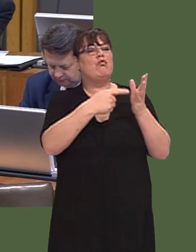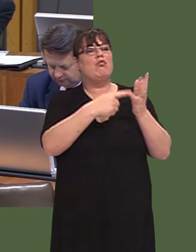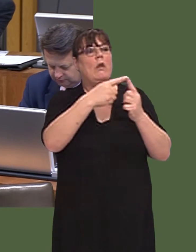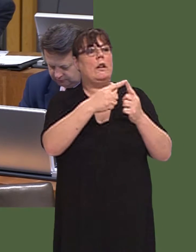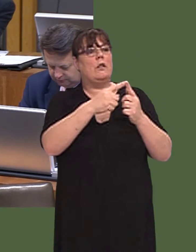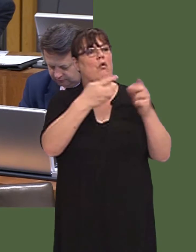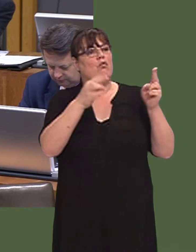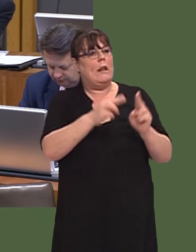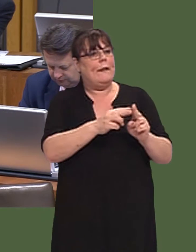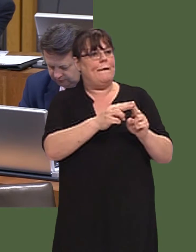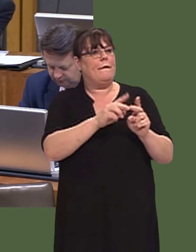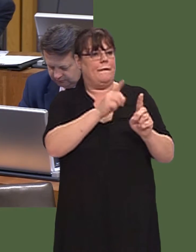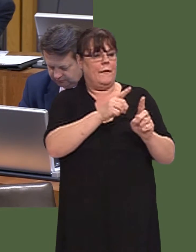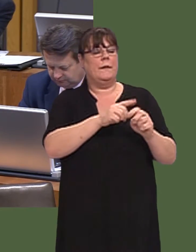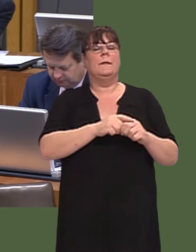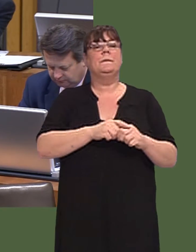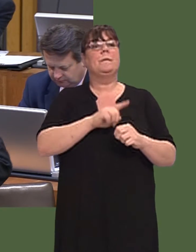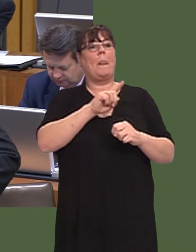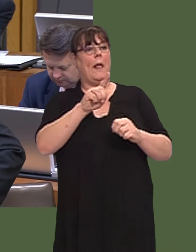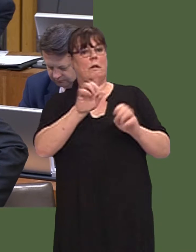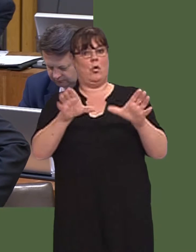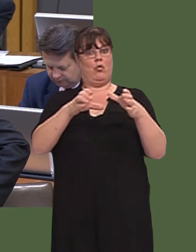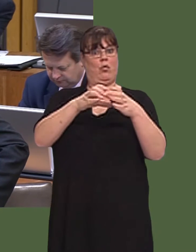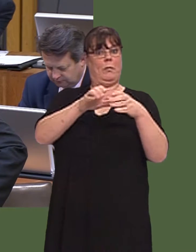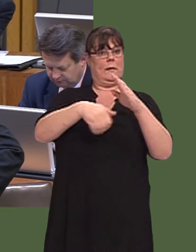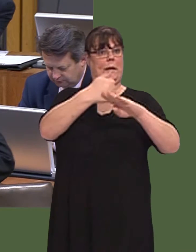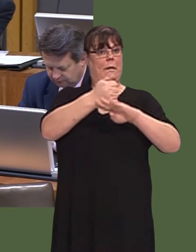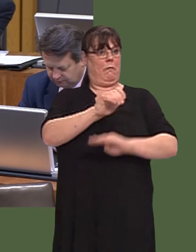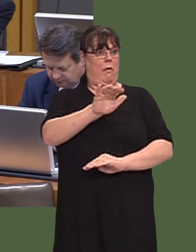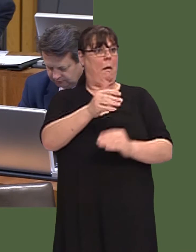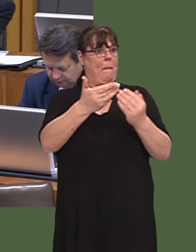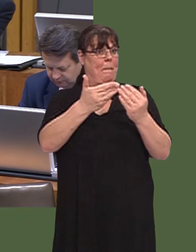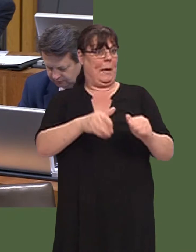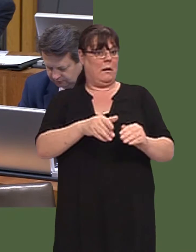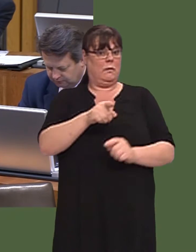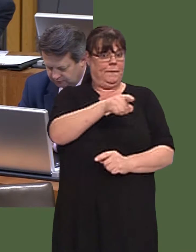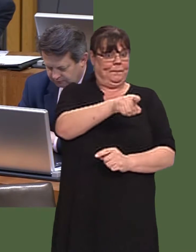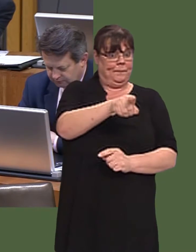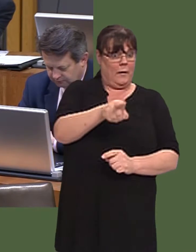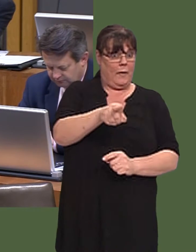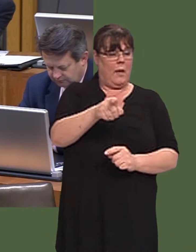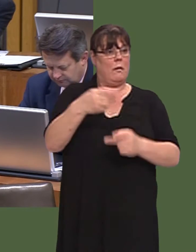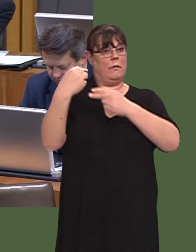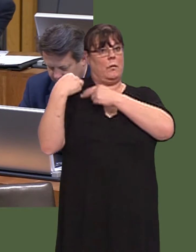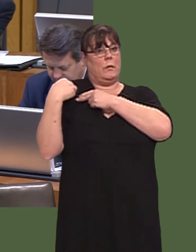A group has been established in the enterprise zone itself, which has a programme of work